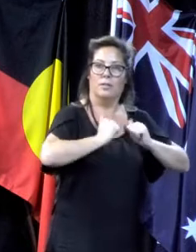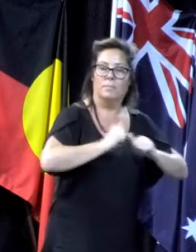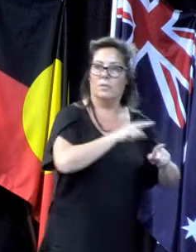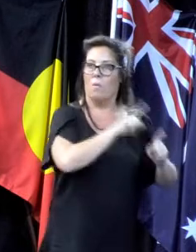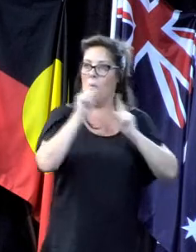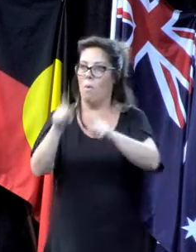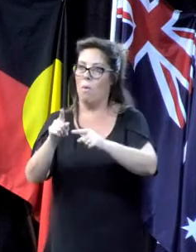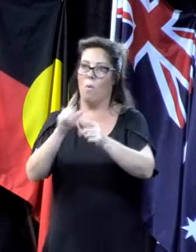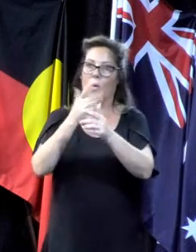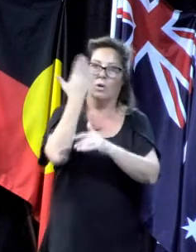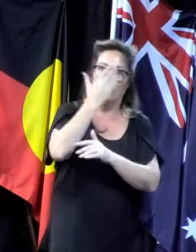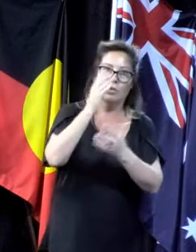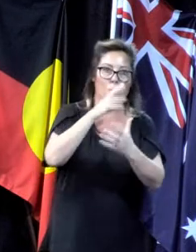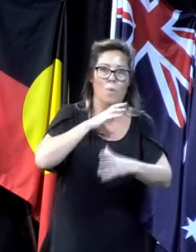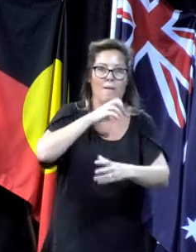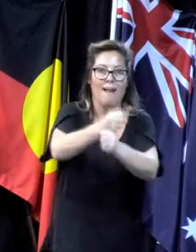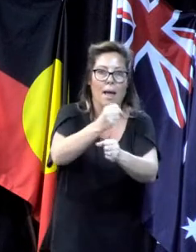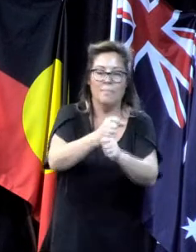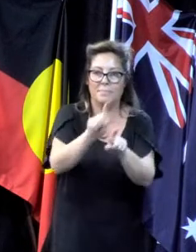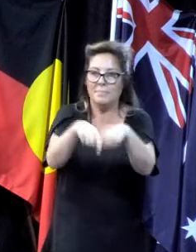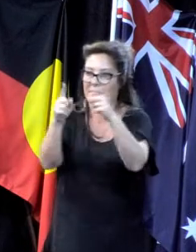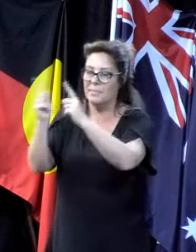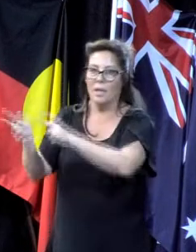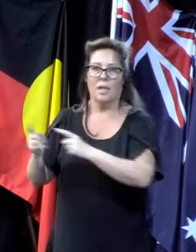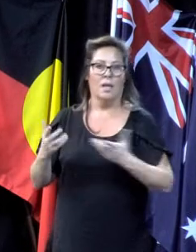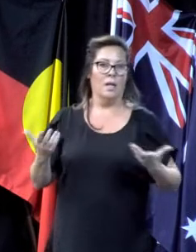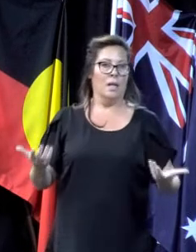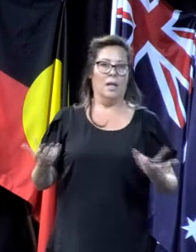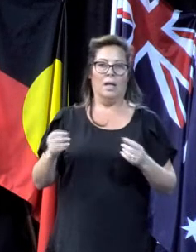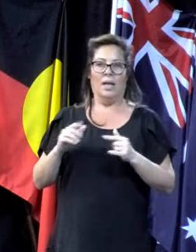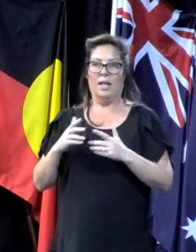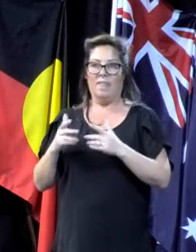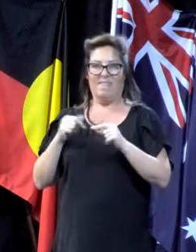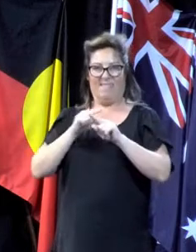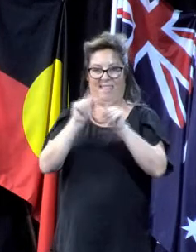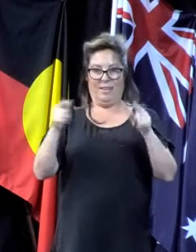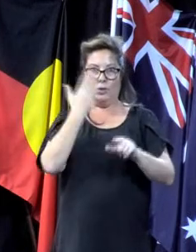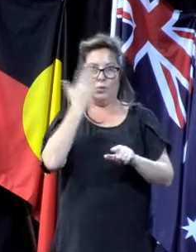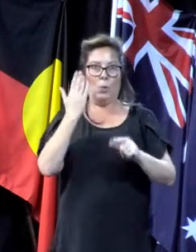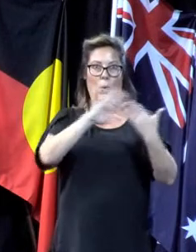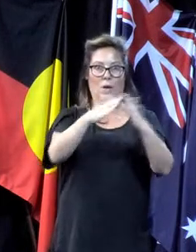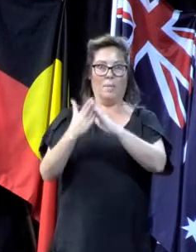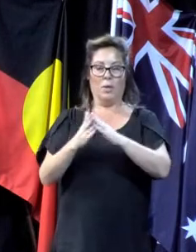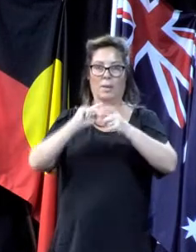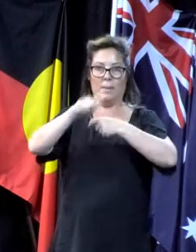And so that for them would be a mirror of a community that could be. So once they’ve launched from school they’ve actually got a foundation